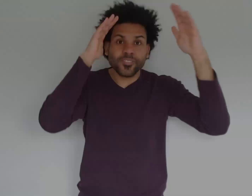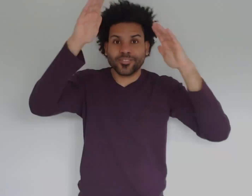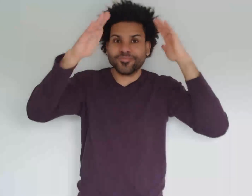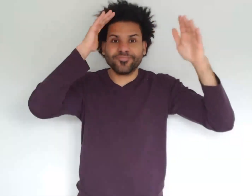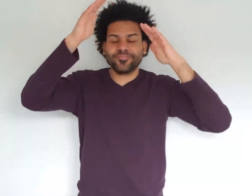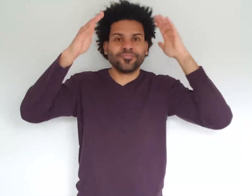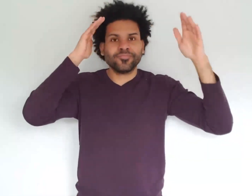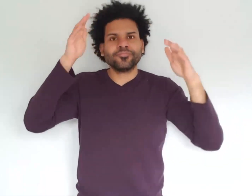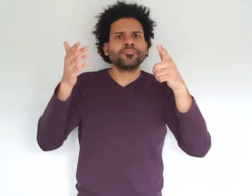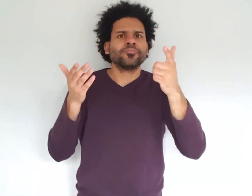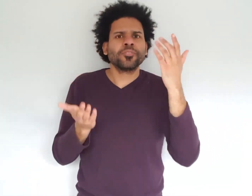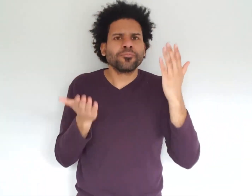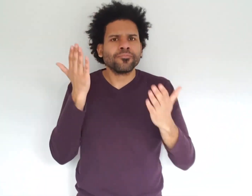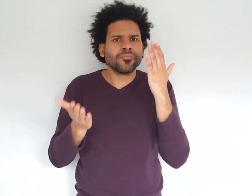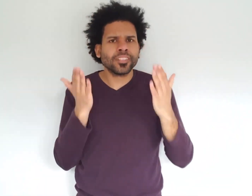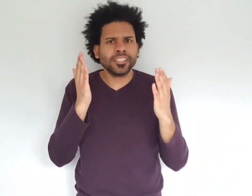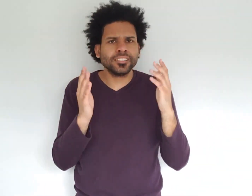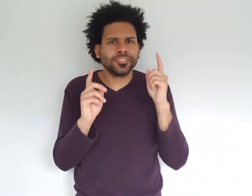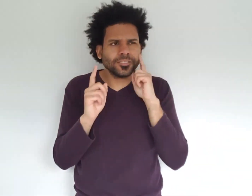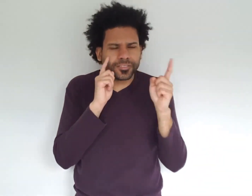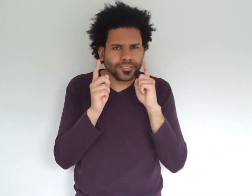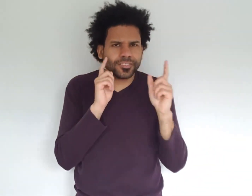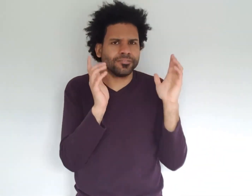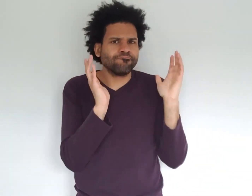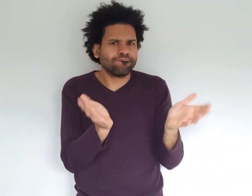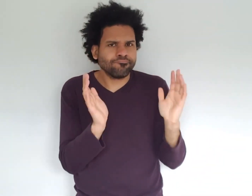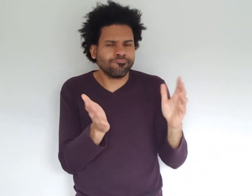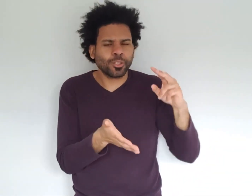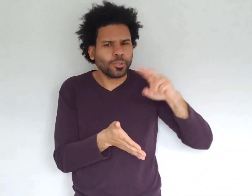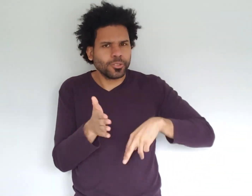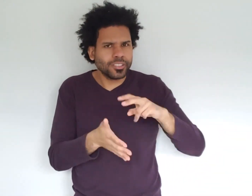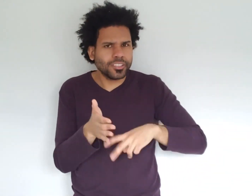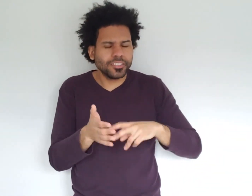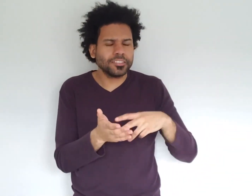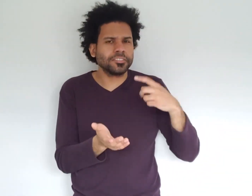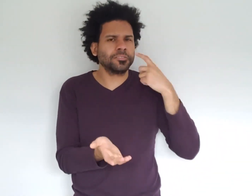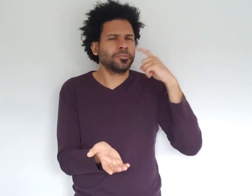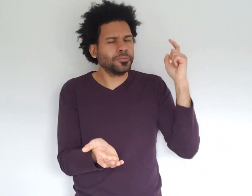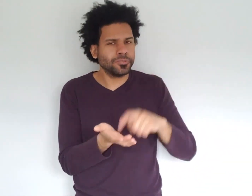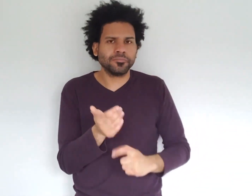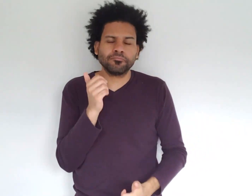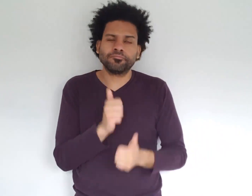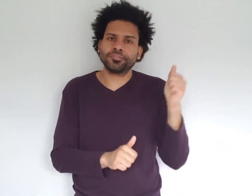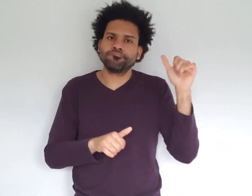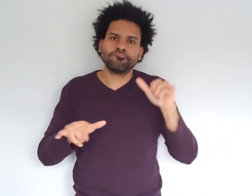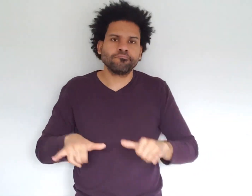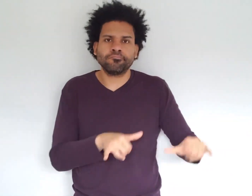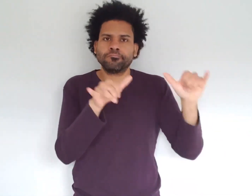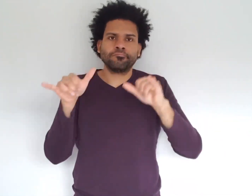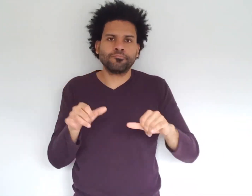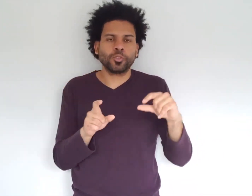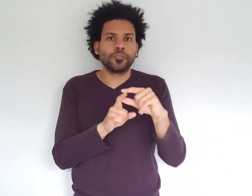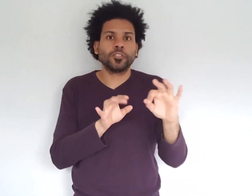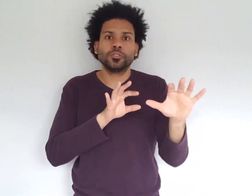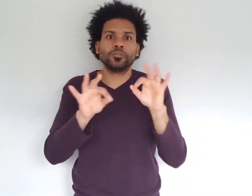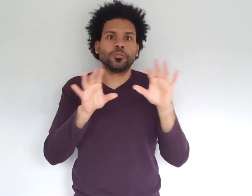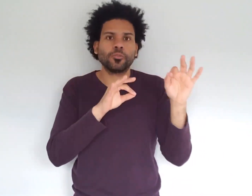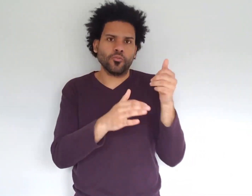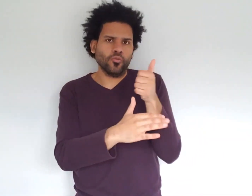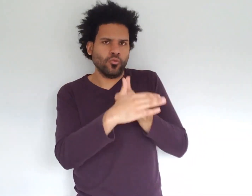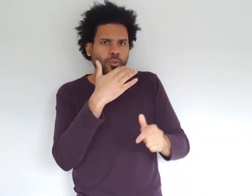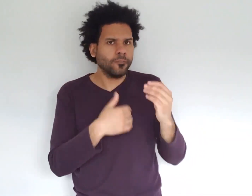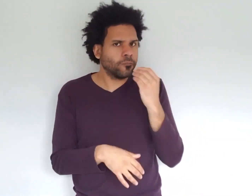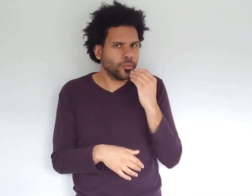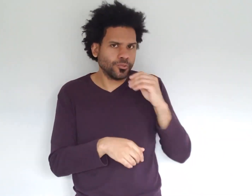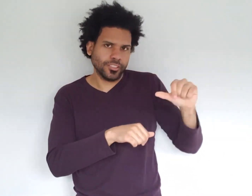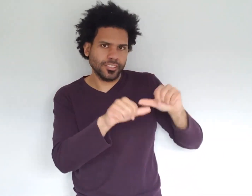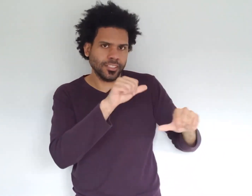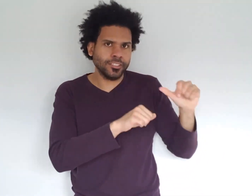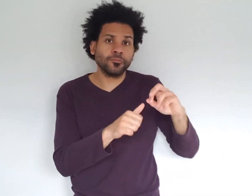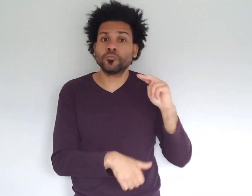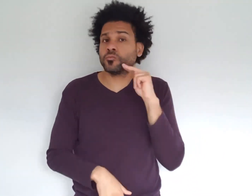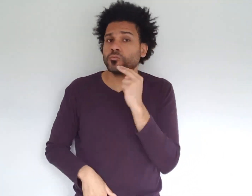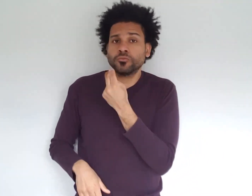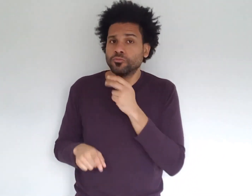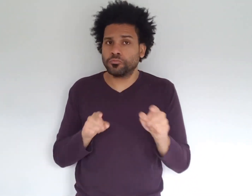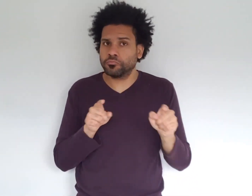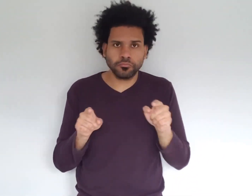Greeting! You may hear the most common word of choice through literature under food science.